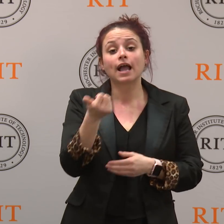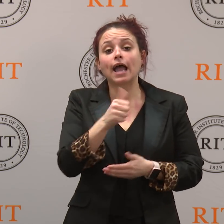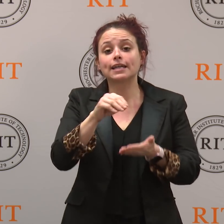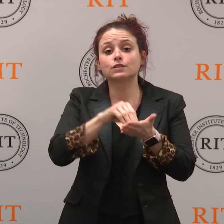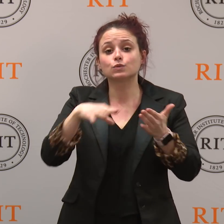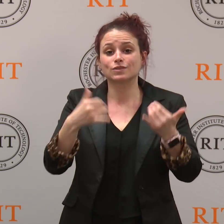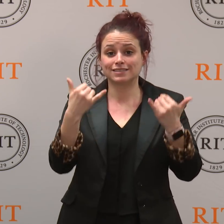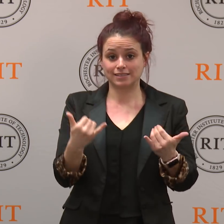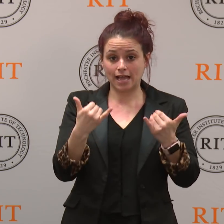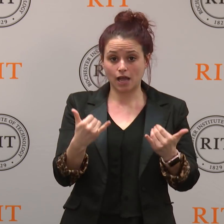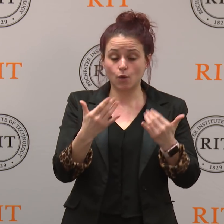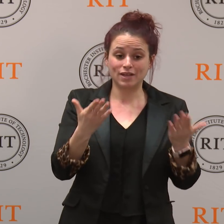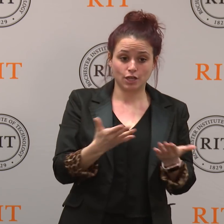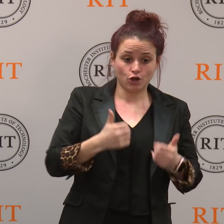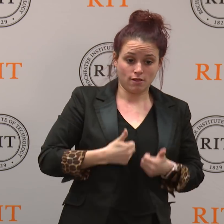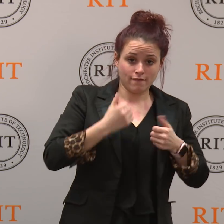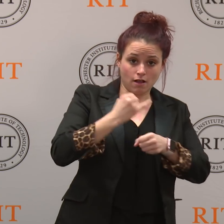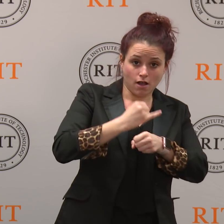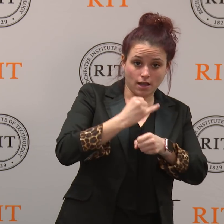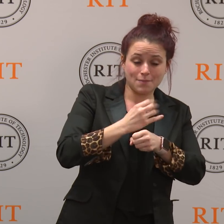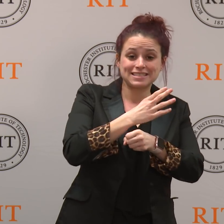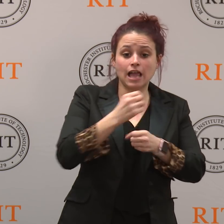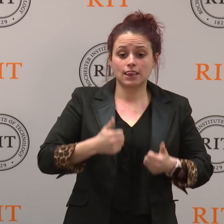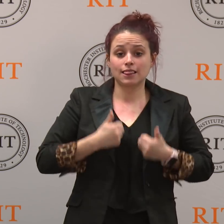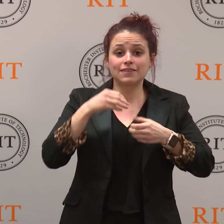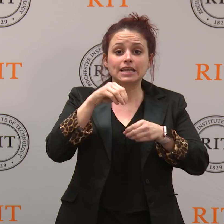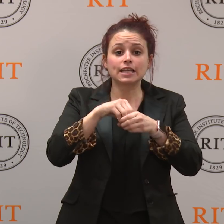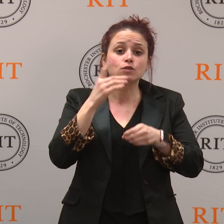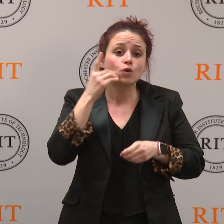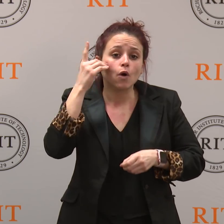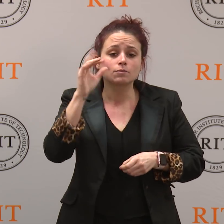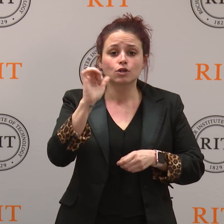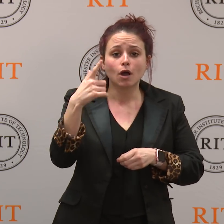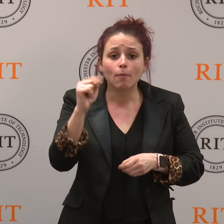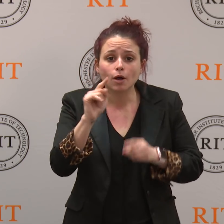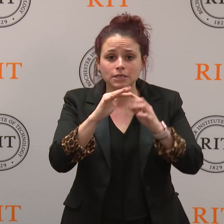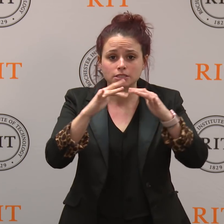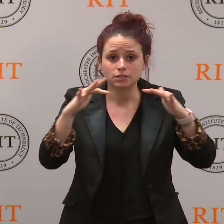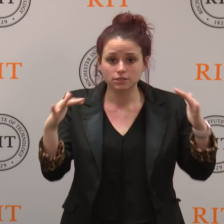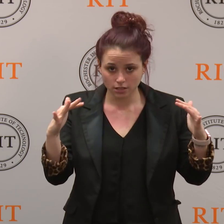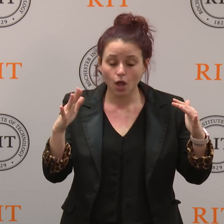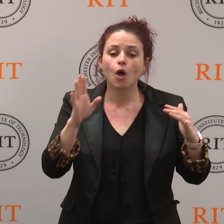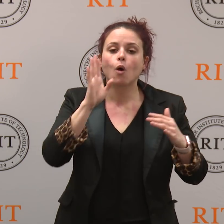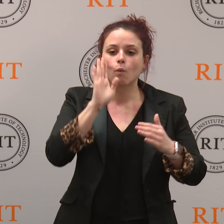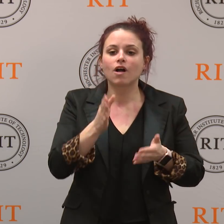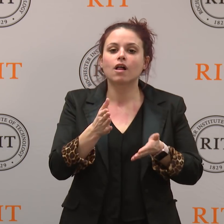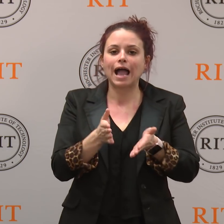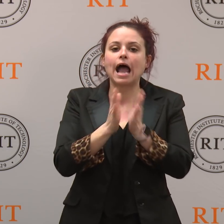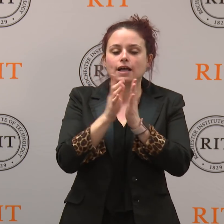residing in university housing will be asked to ensure their Spring Residential Plan is